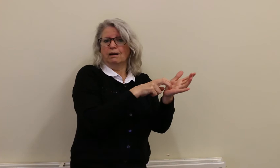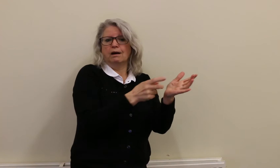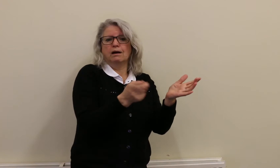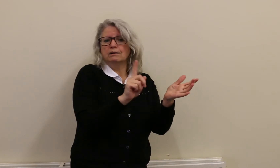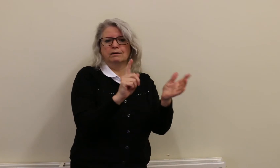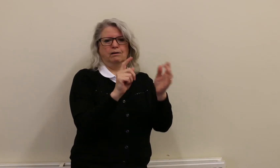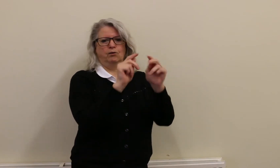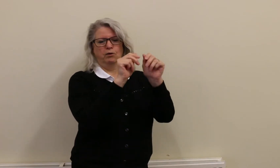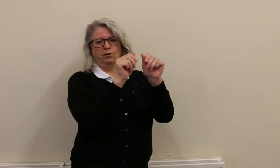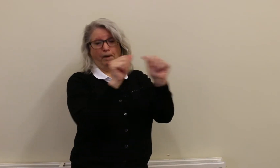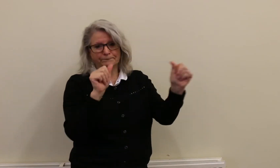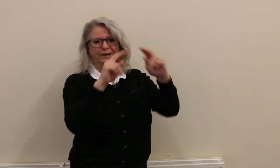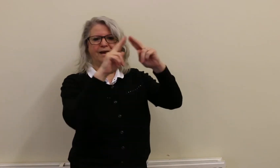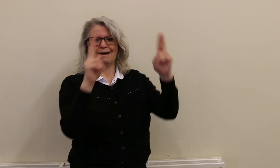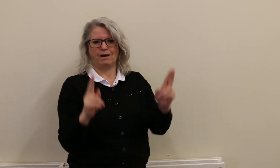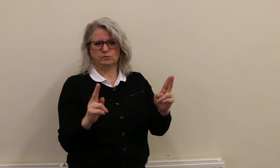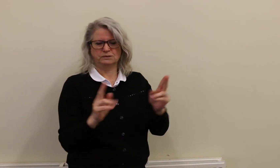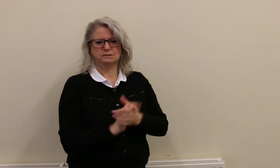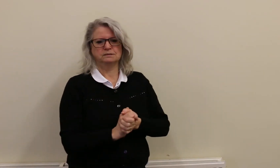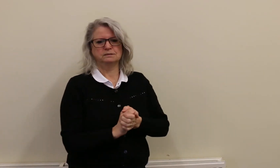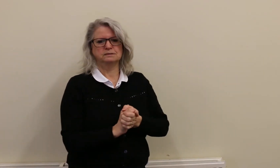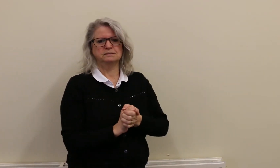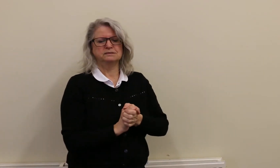This means that they are registered with Companies House.